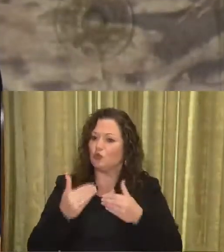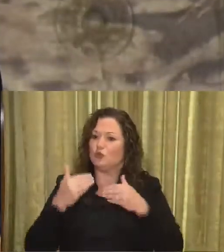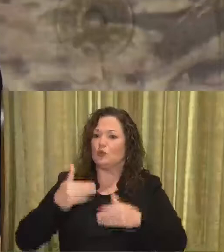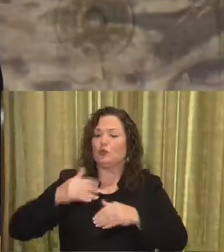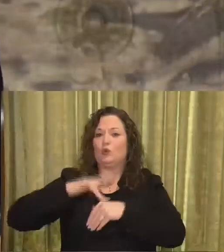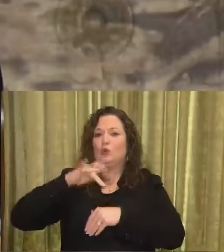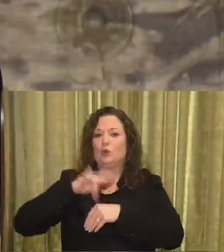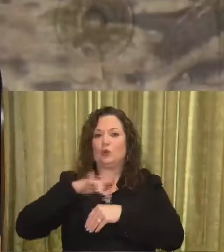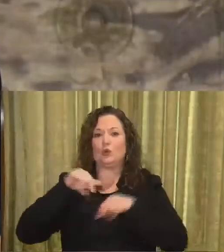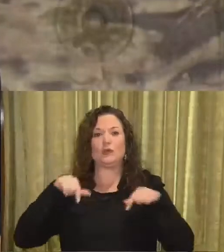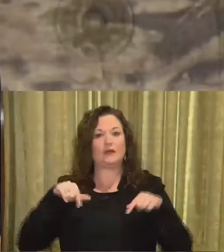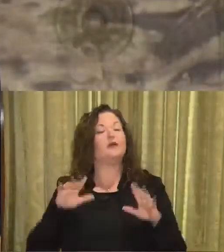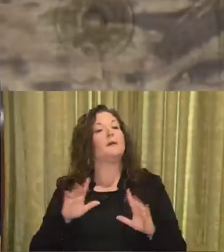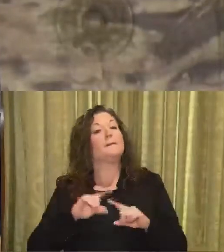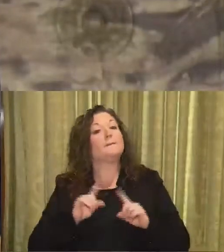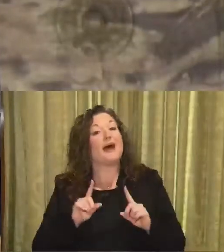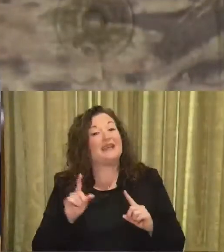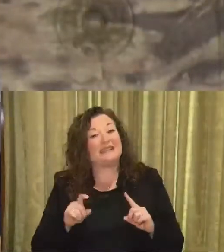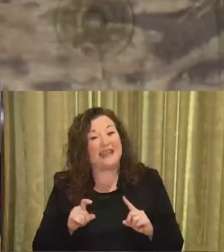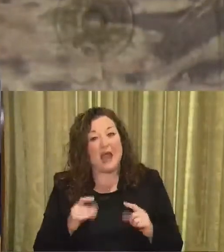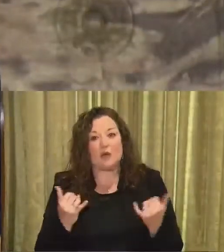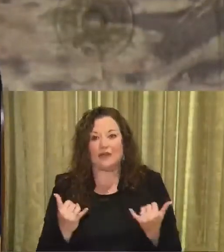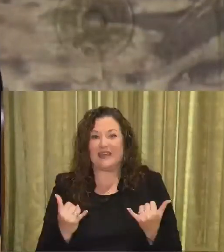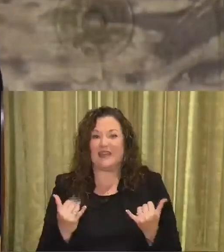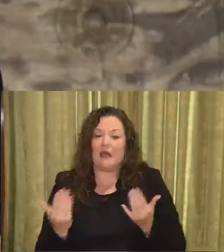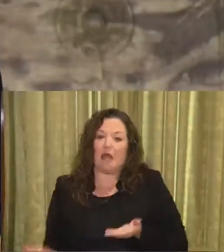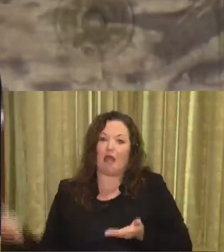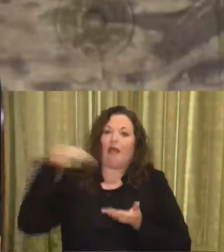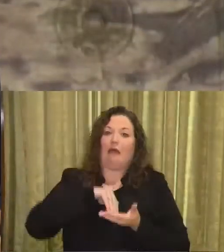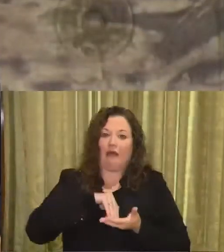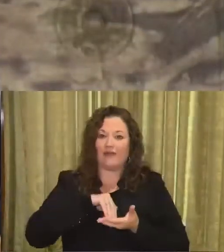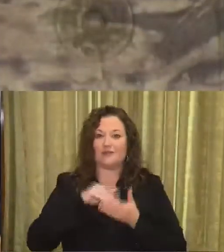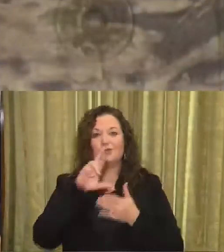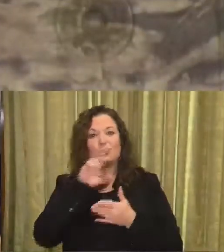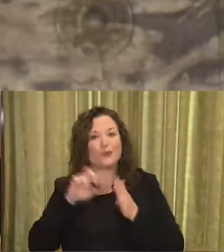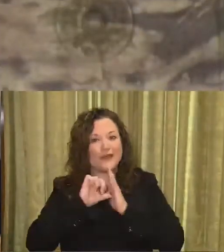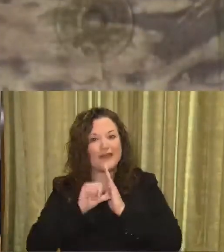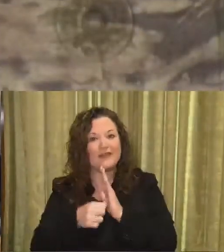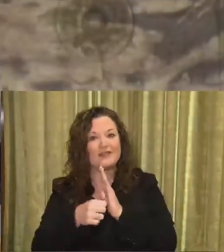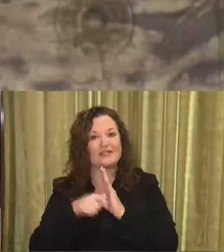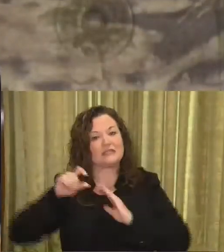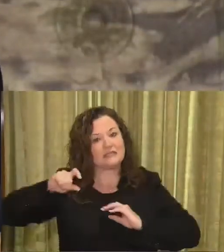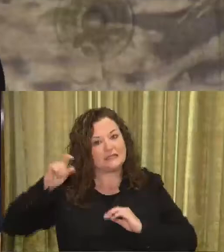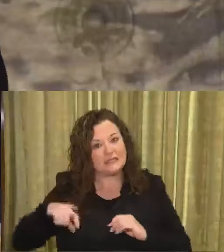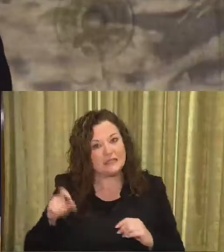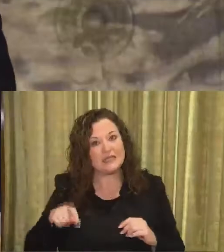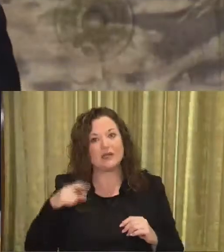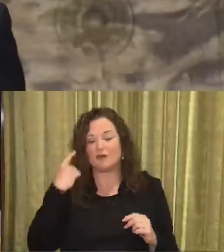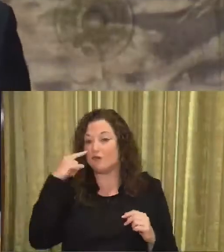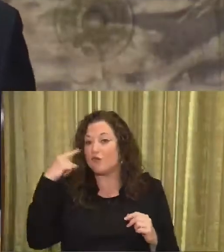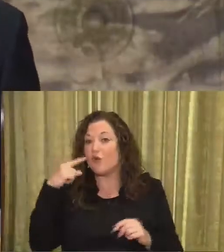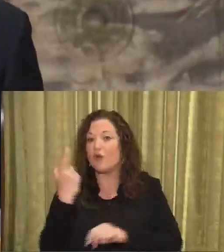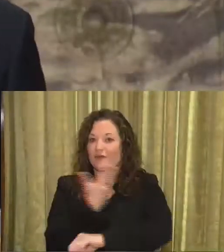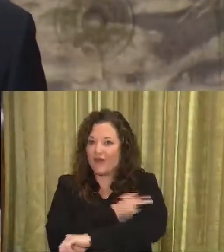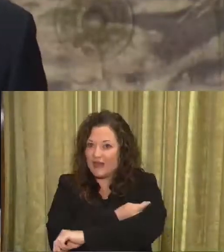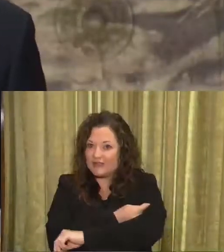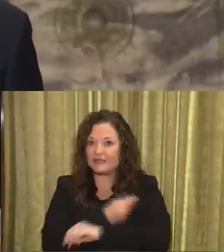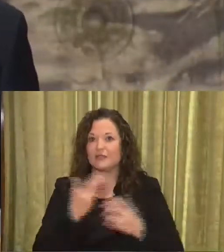pandemic. But we need them to come back and to reemphasize the need for vaccines in the workplace.